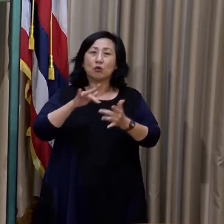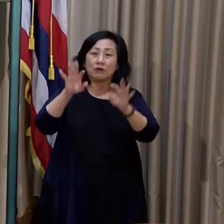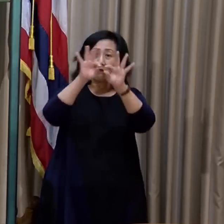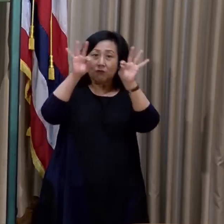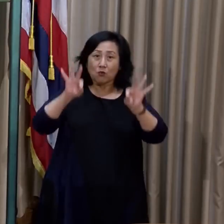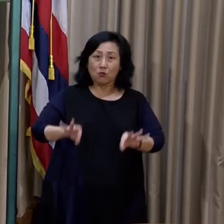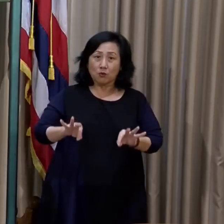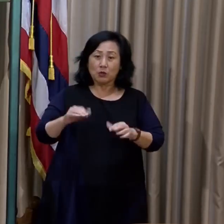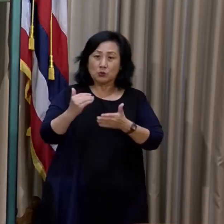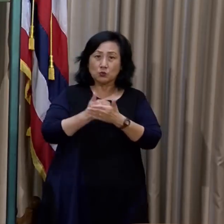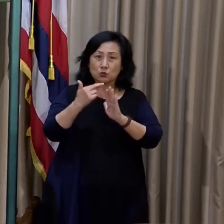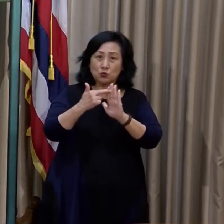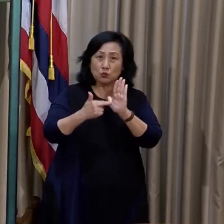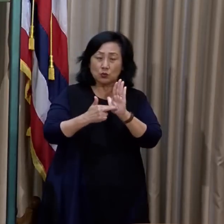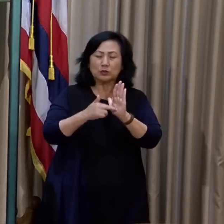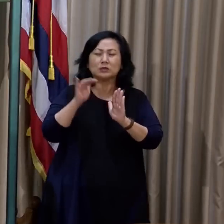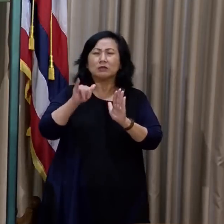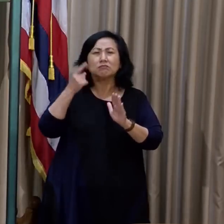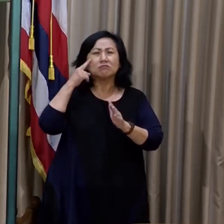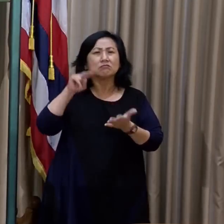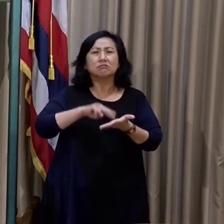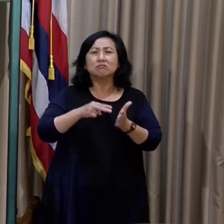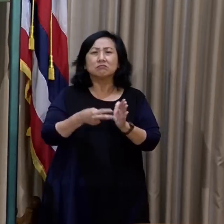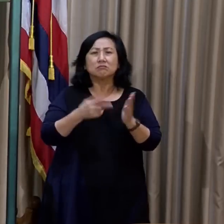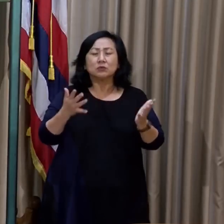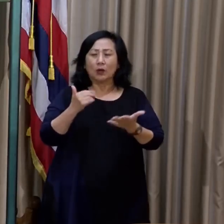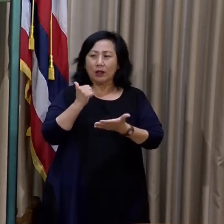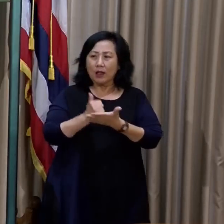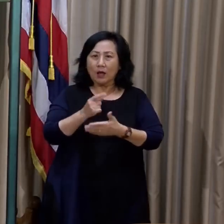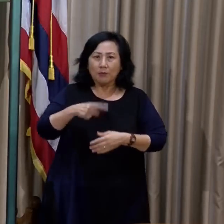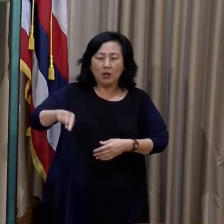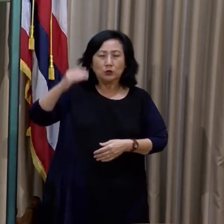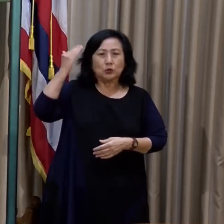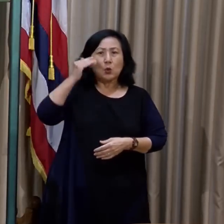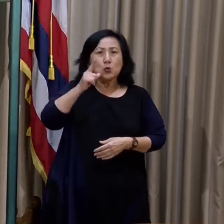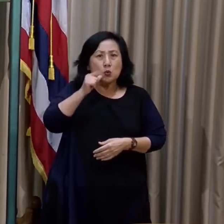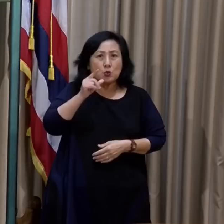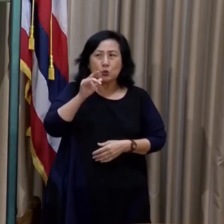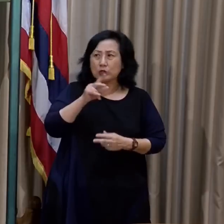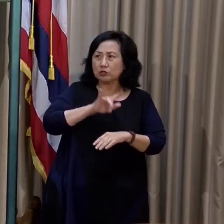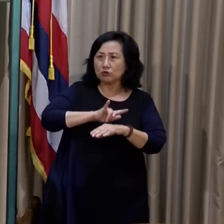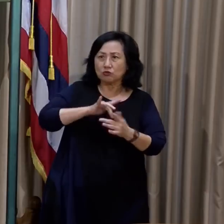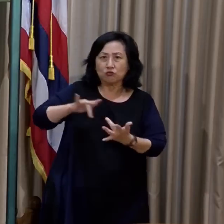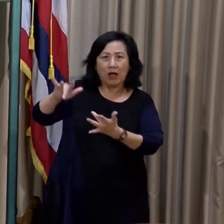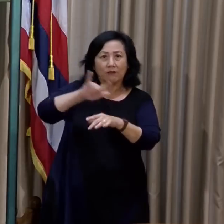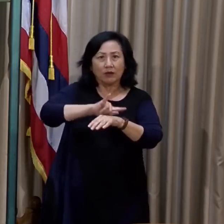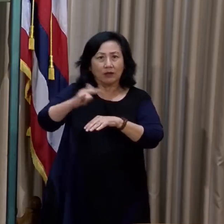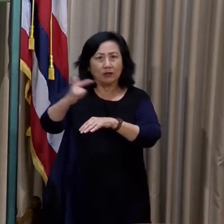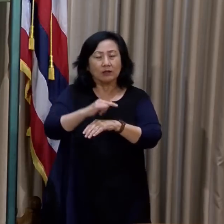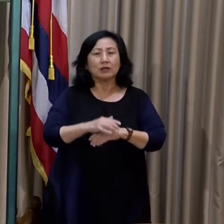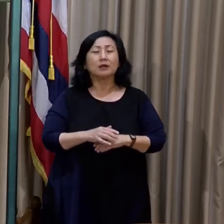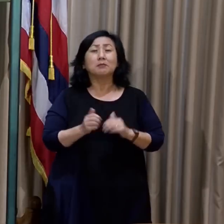BE OCCURRING BEGINNING JUNE 16. THERE WILL BE A NEW TRAVEL FORM AND NEW PROCEDURES, ALL FOCUSED